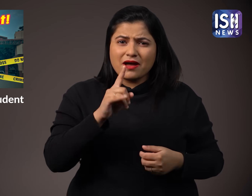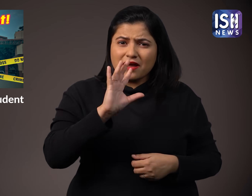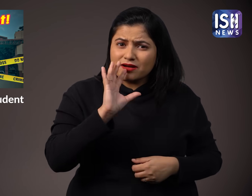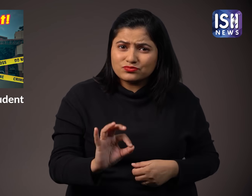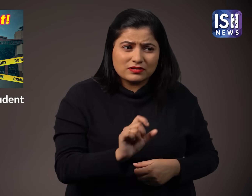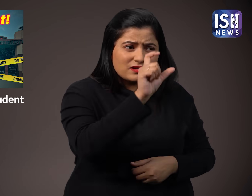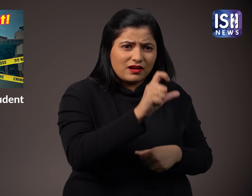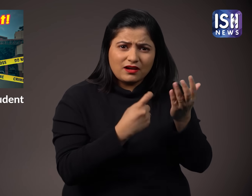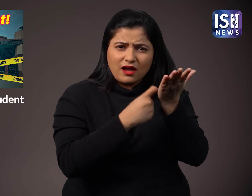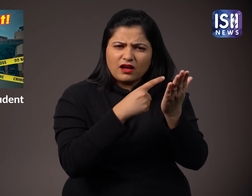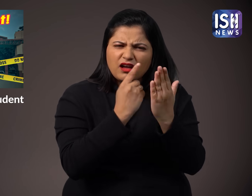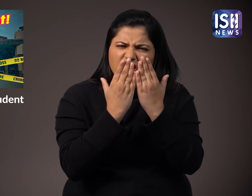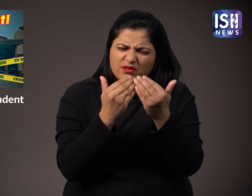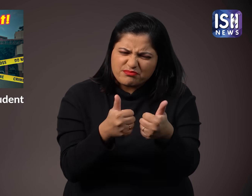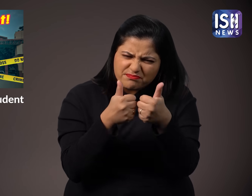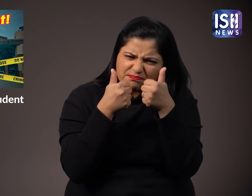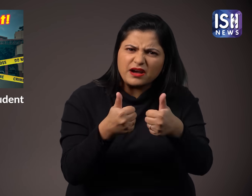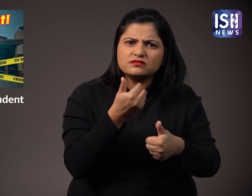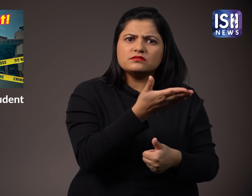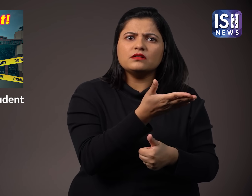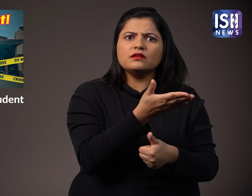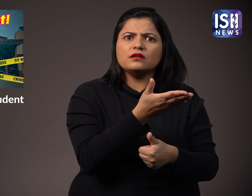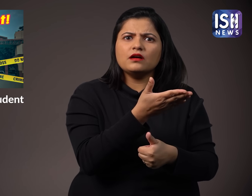Actually, Rahul is a terrific student.